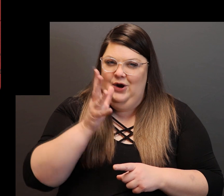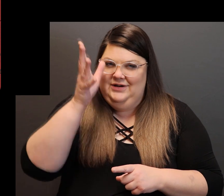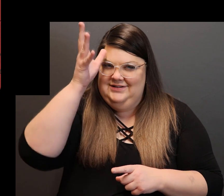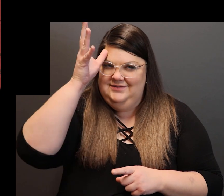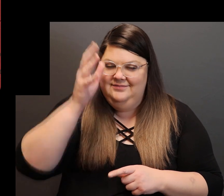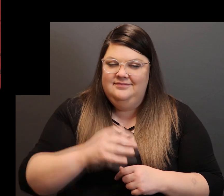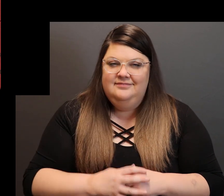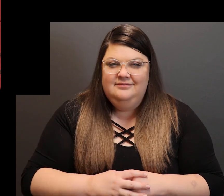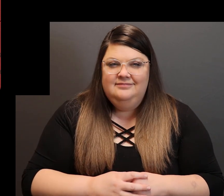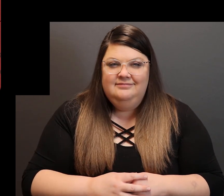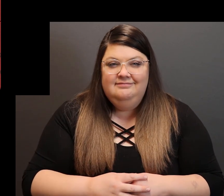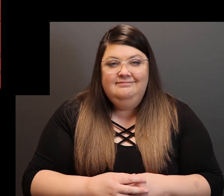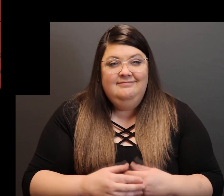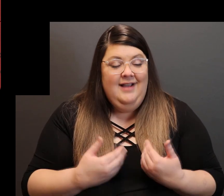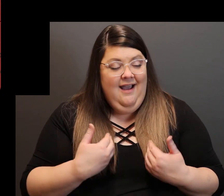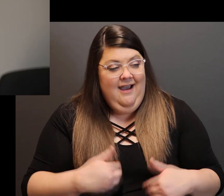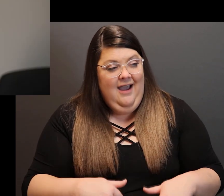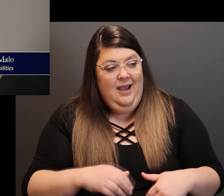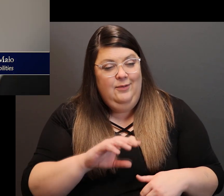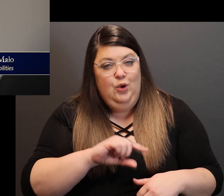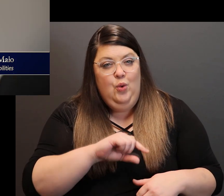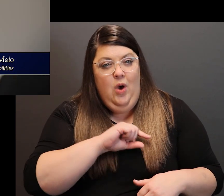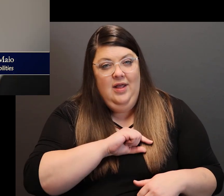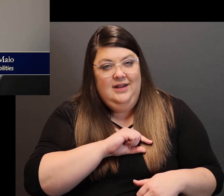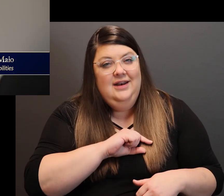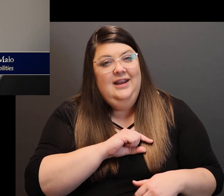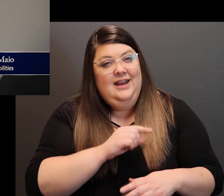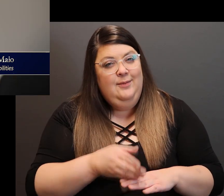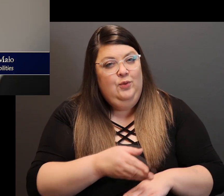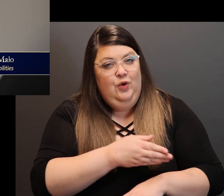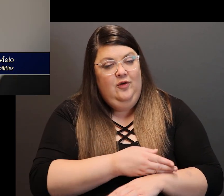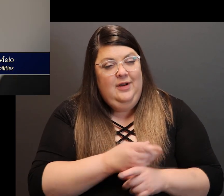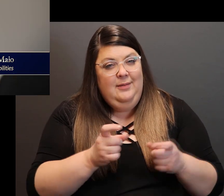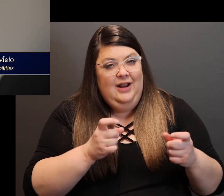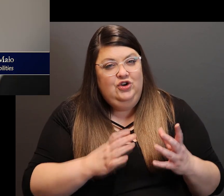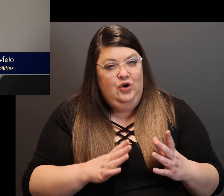I am the Quality Improvement Manager for District Central